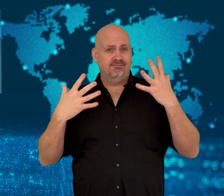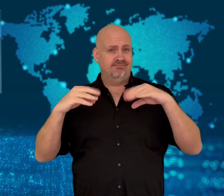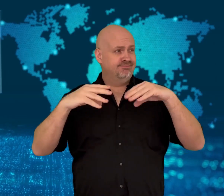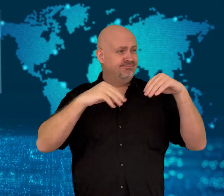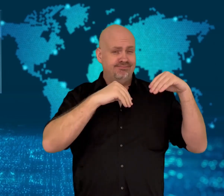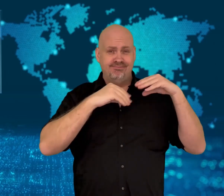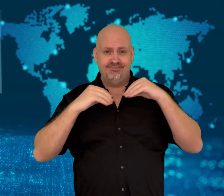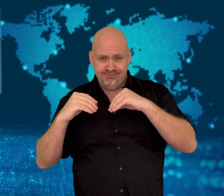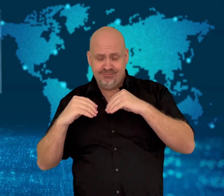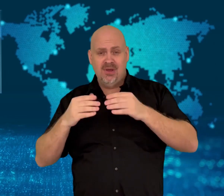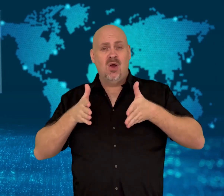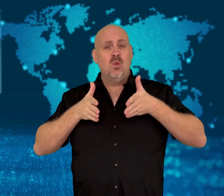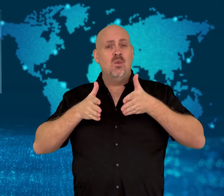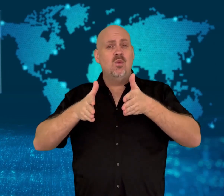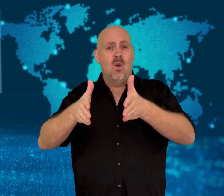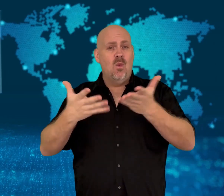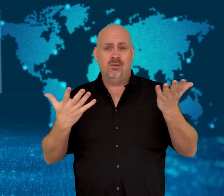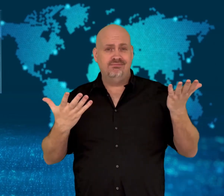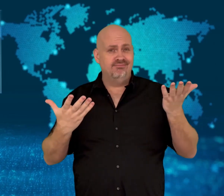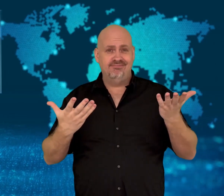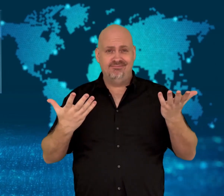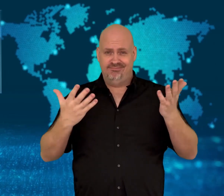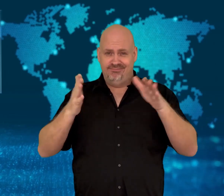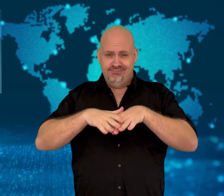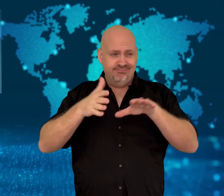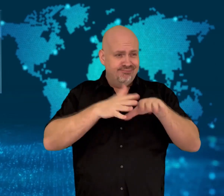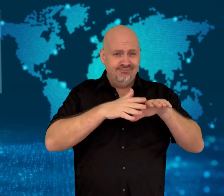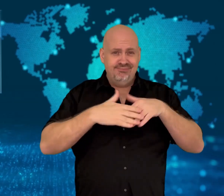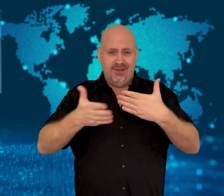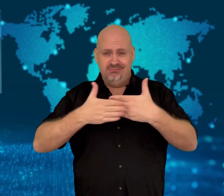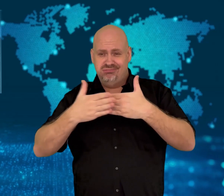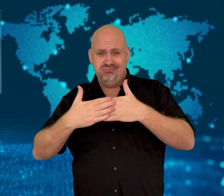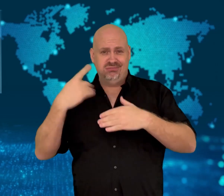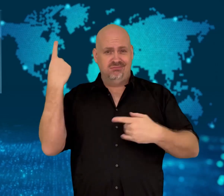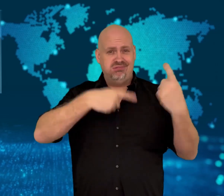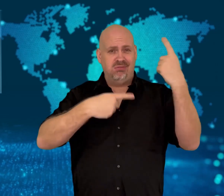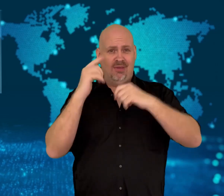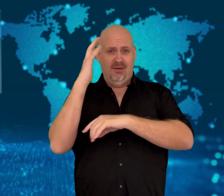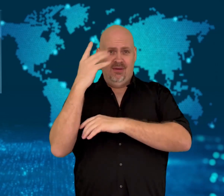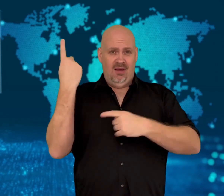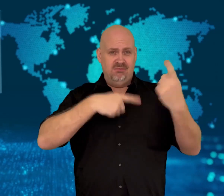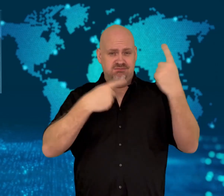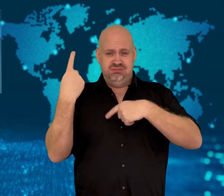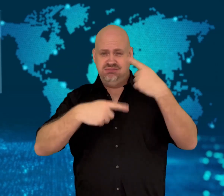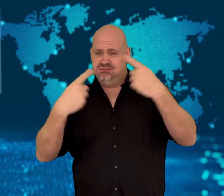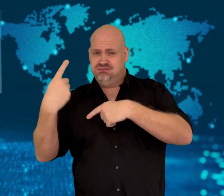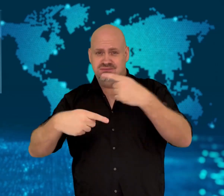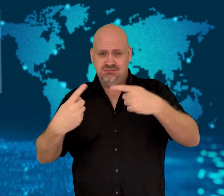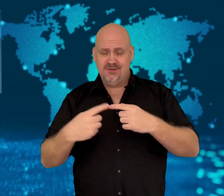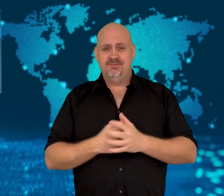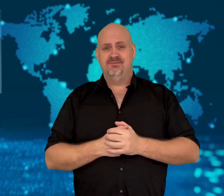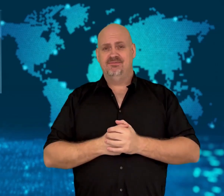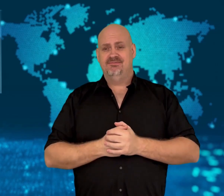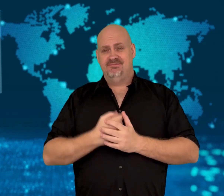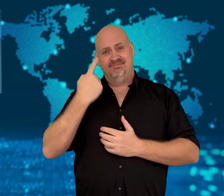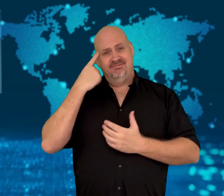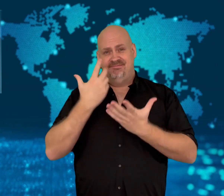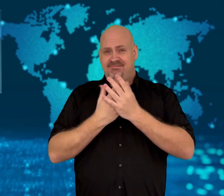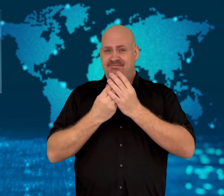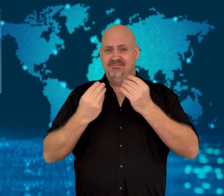Around 58,000 homes were without power and several roads are currently closed